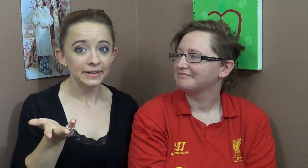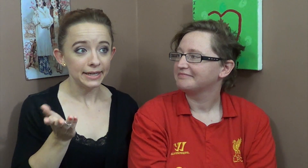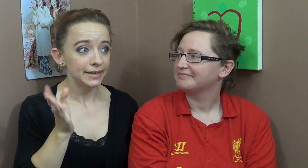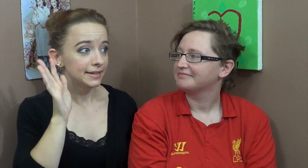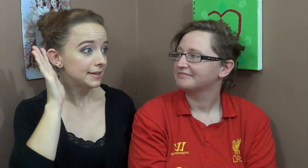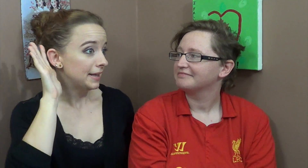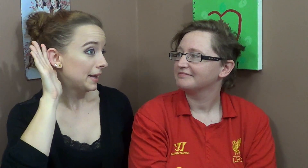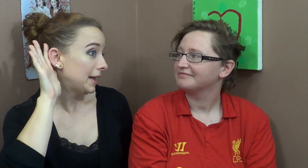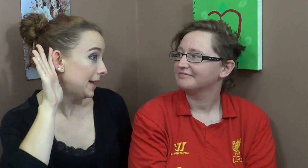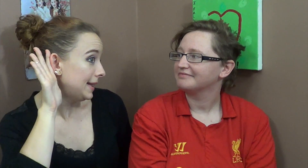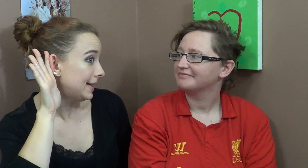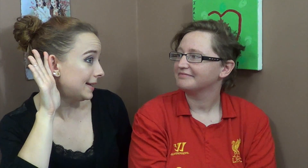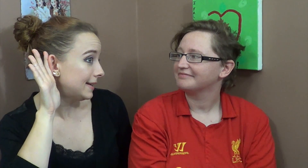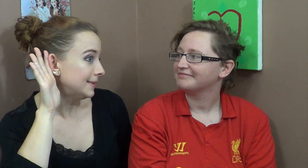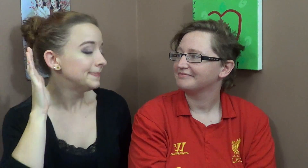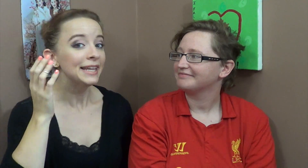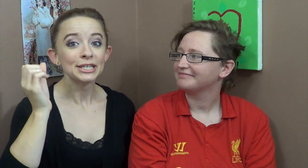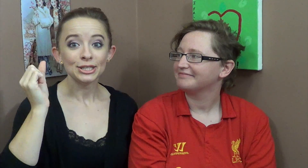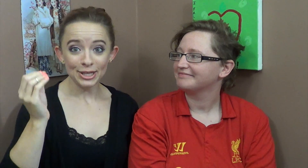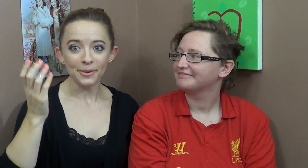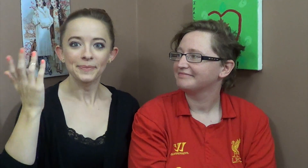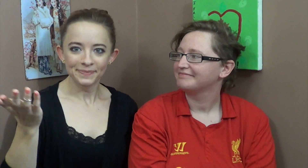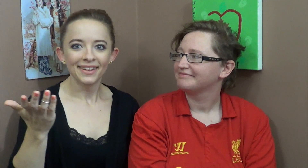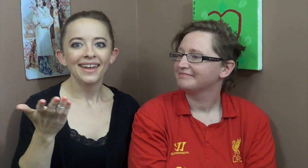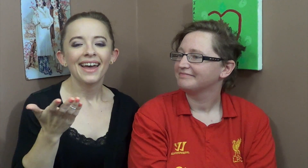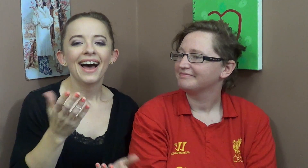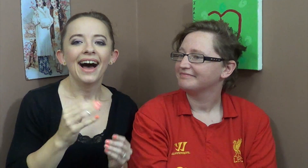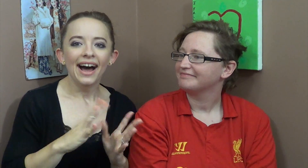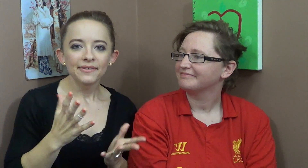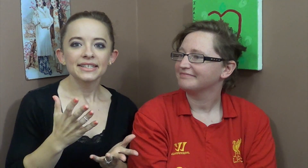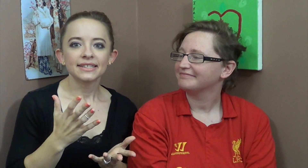hearing. Holla! So